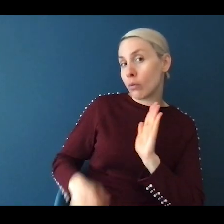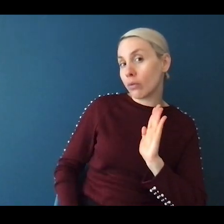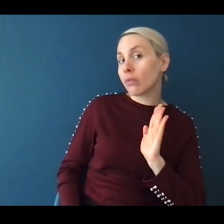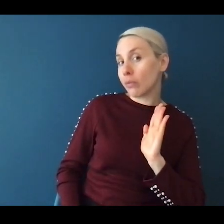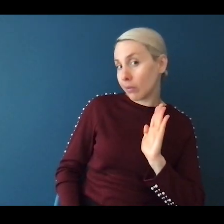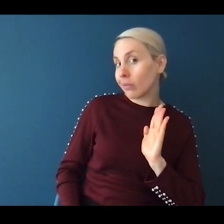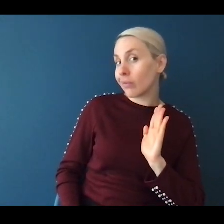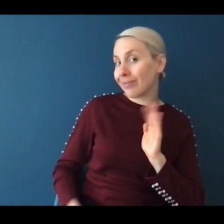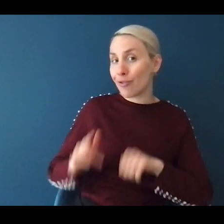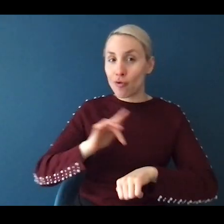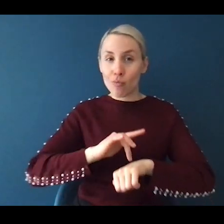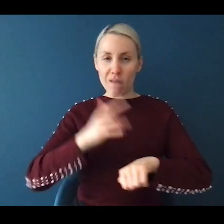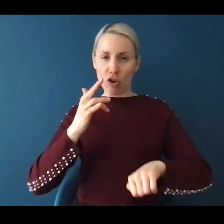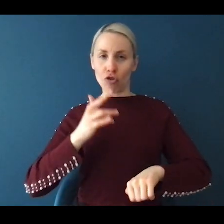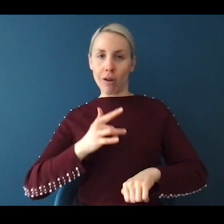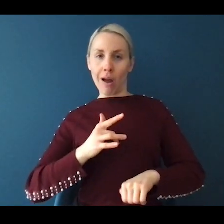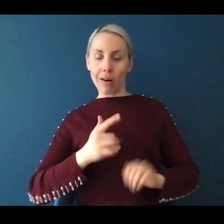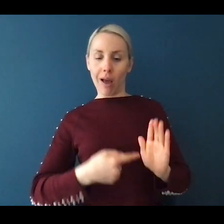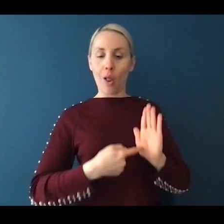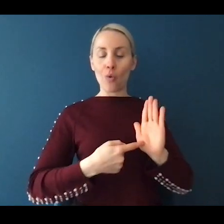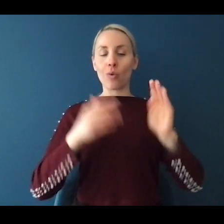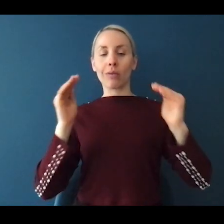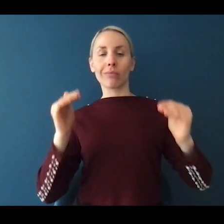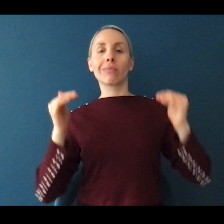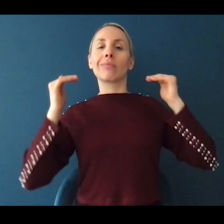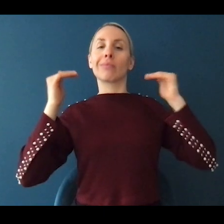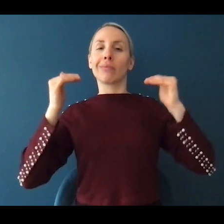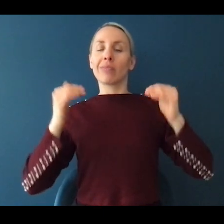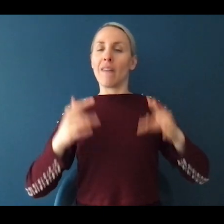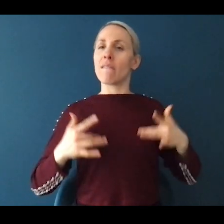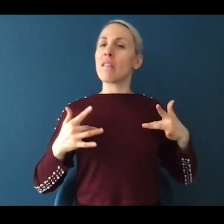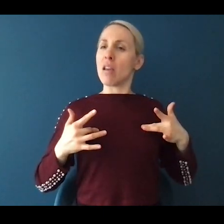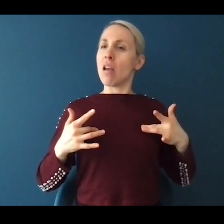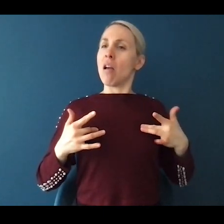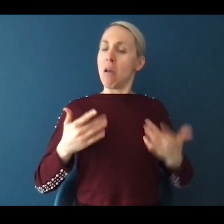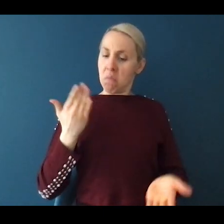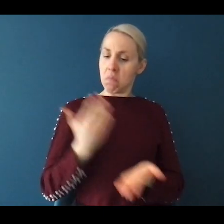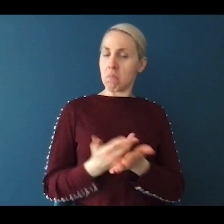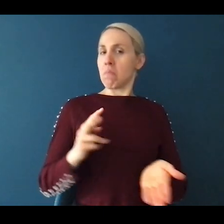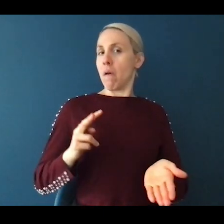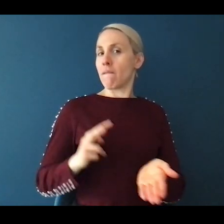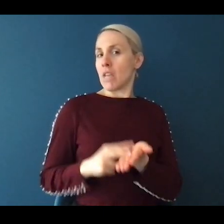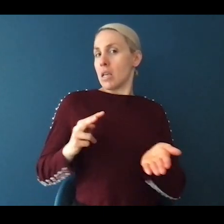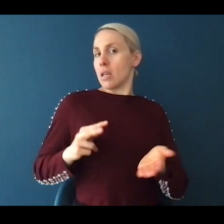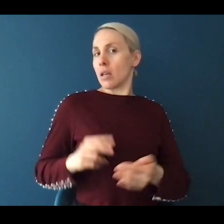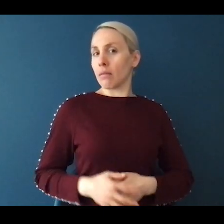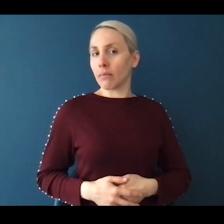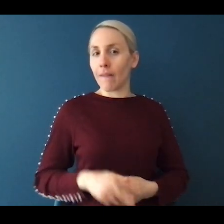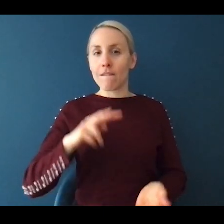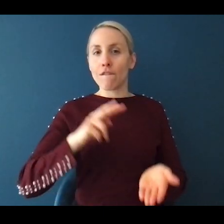or later on and that you know immediately kind of the awards gave my work that legitimacy